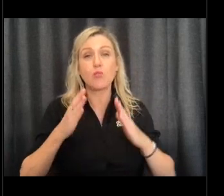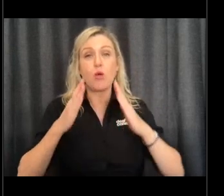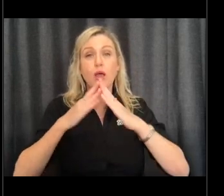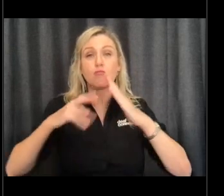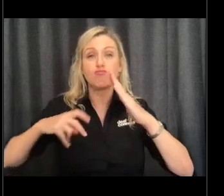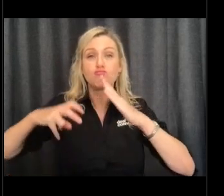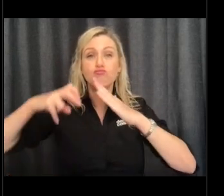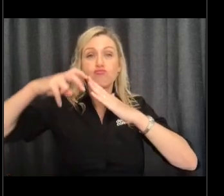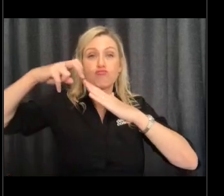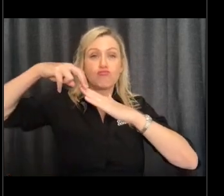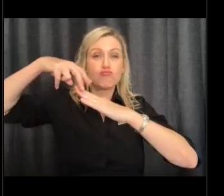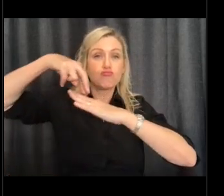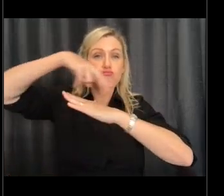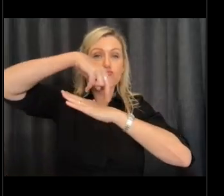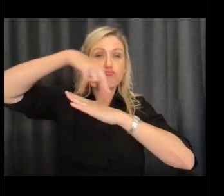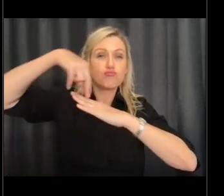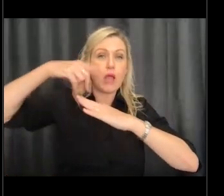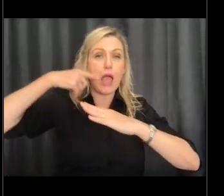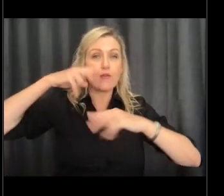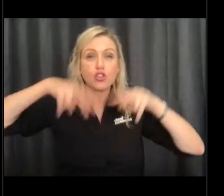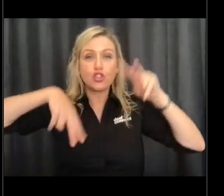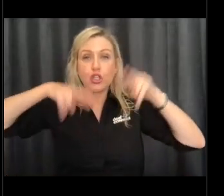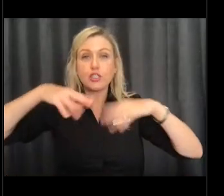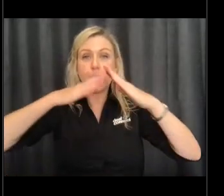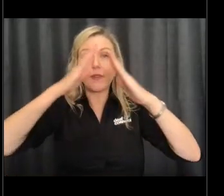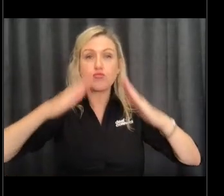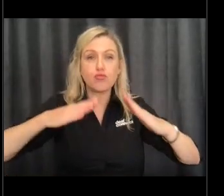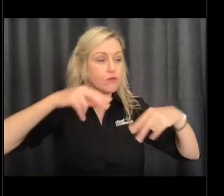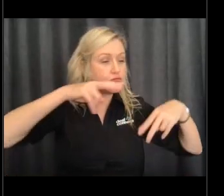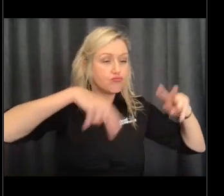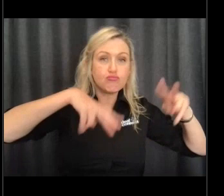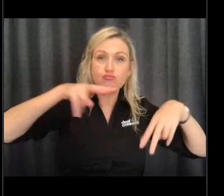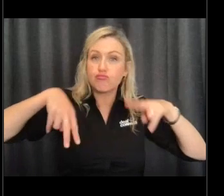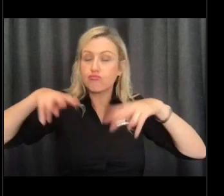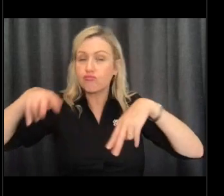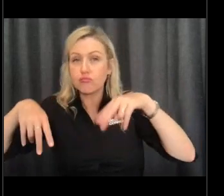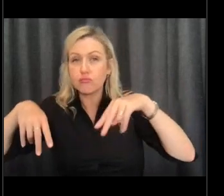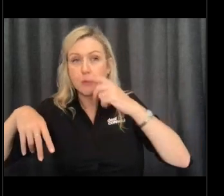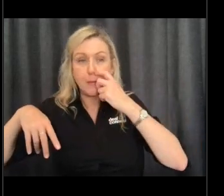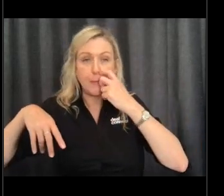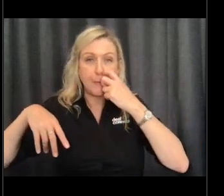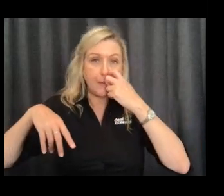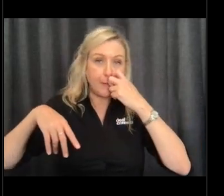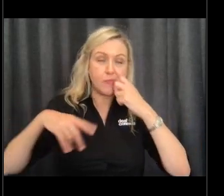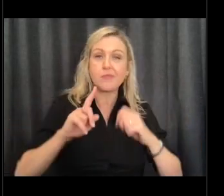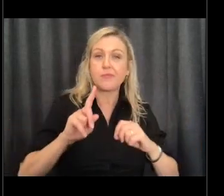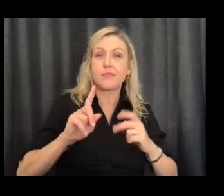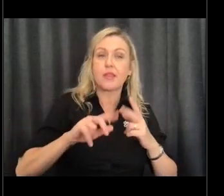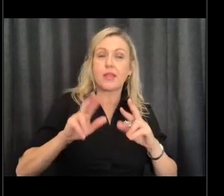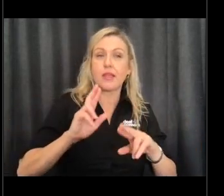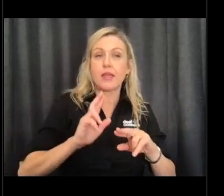There shouldn't be an expectation, for example, that a 70-year-old who has maybe got a physical